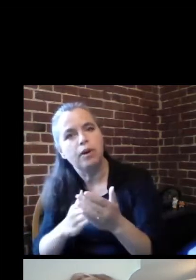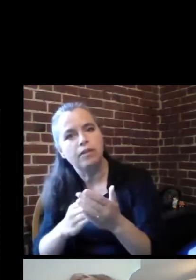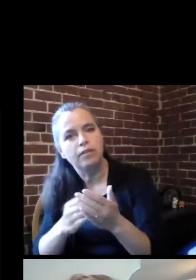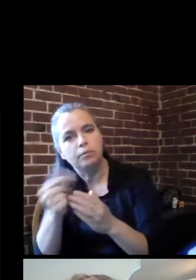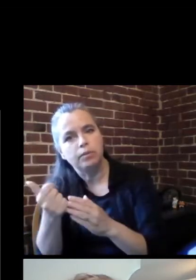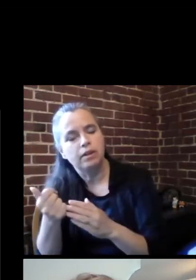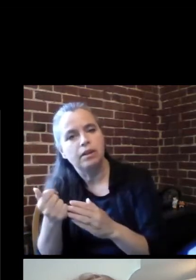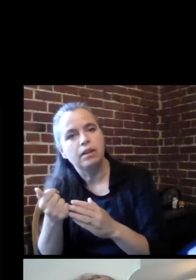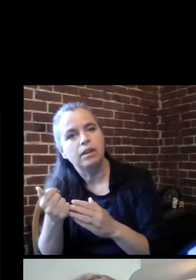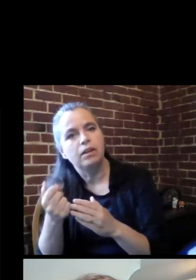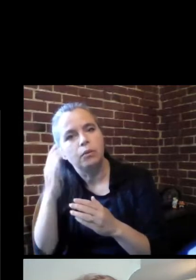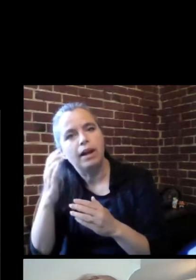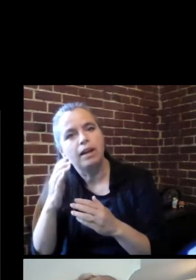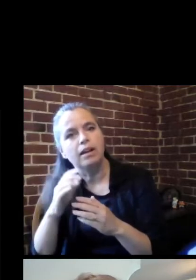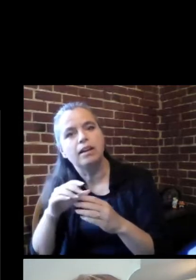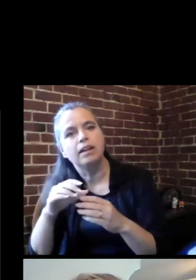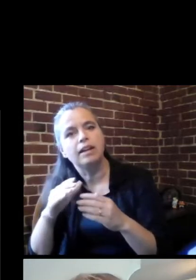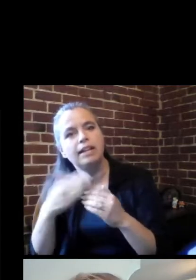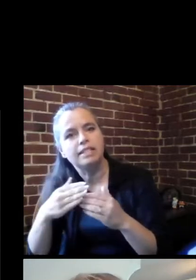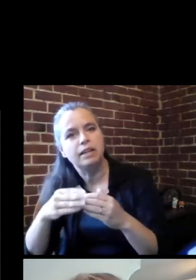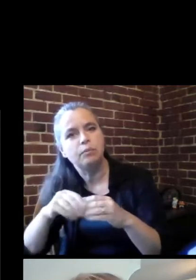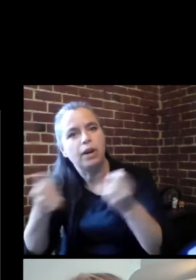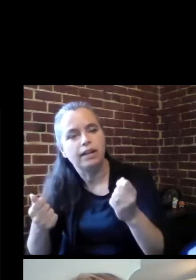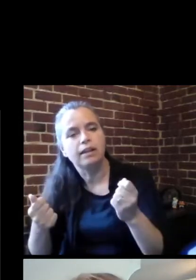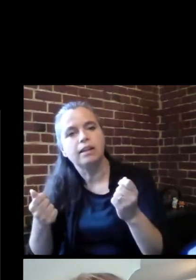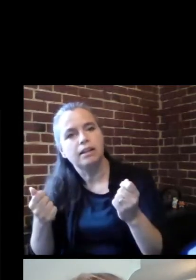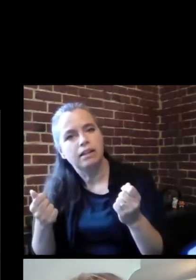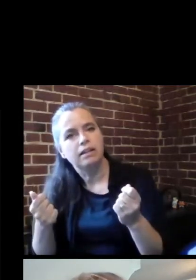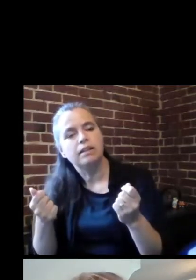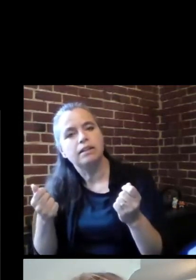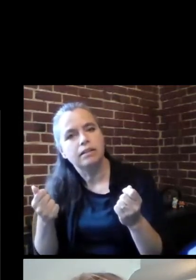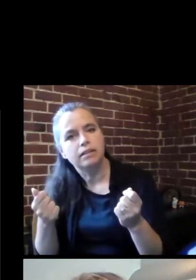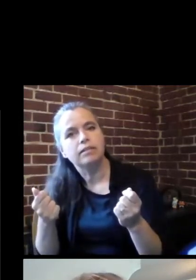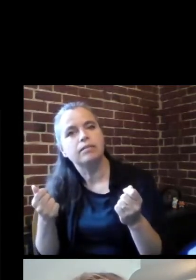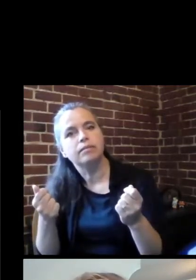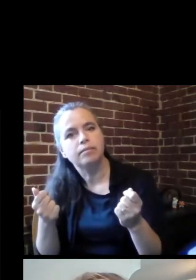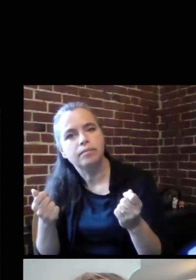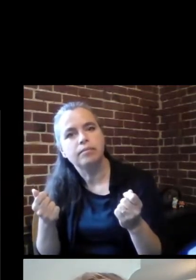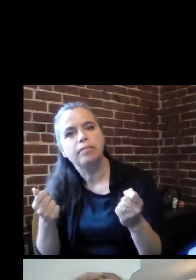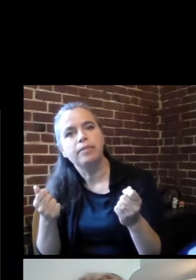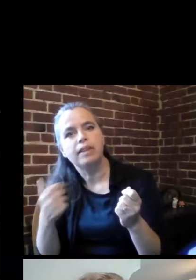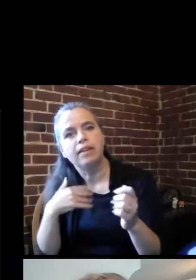And so, you know, paleoethnobotanists face a lot of challenges when they're doing this research.